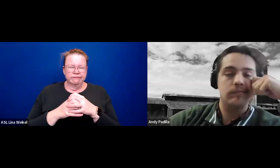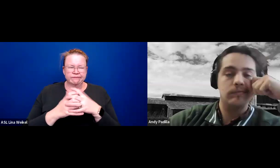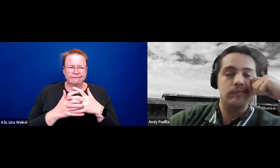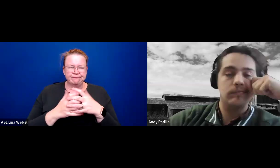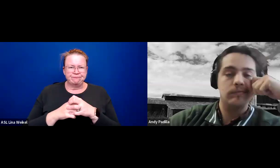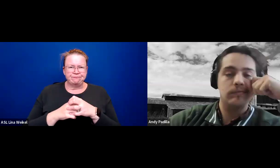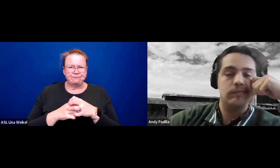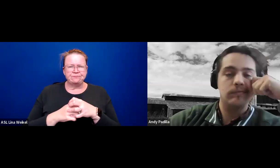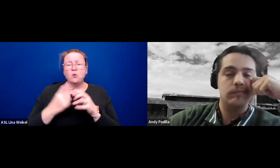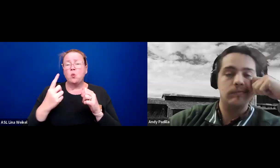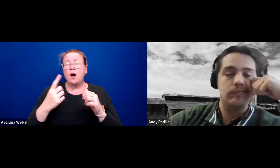Elissa w/ APRIL: You know, one of my